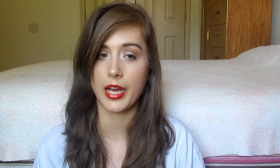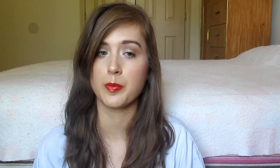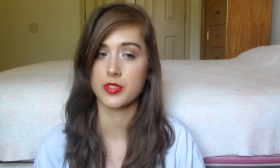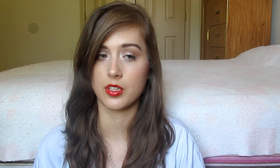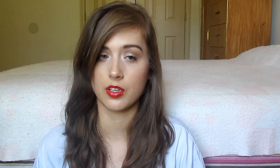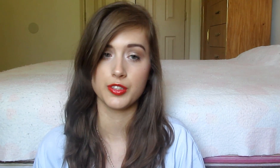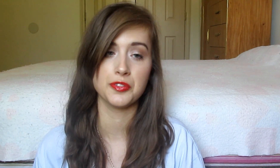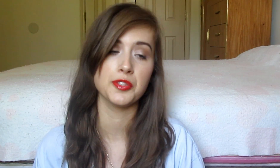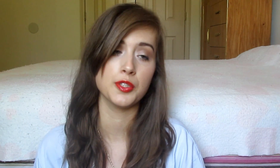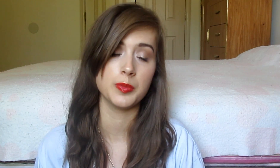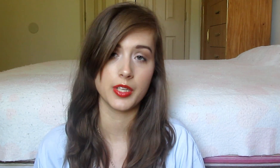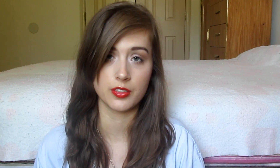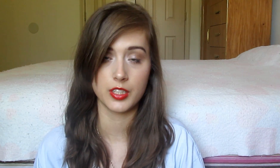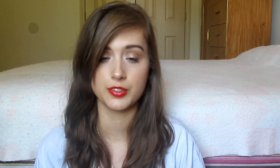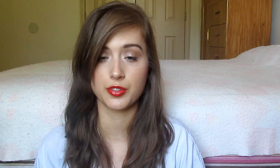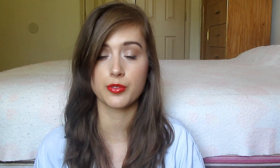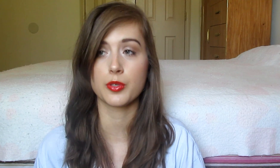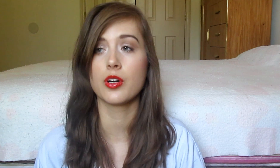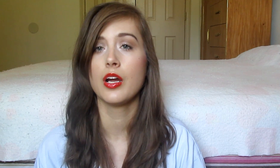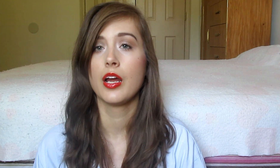captioning on YouTube, the Internet in general.